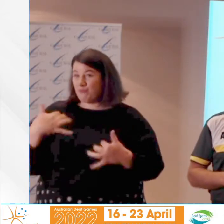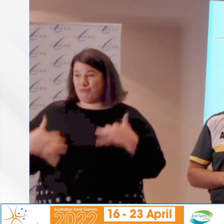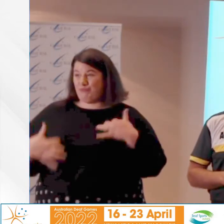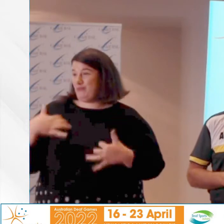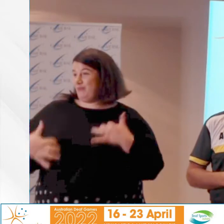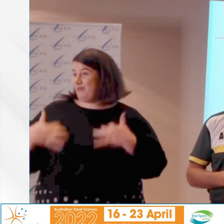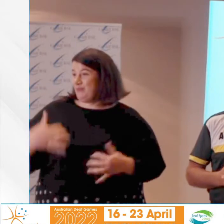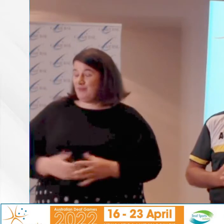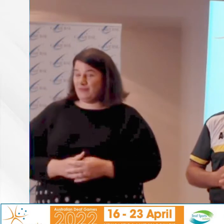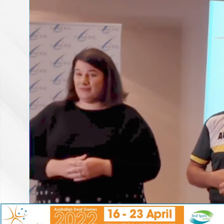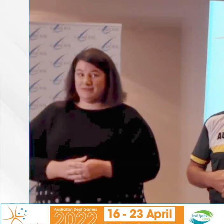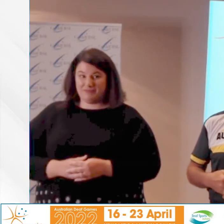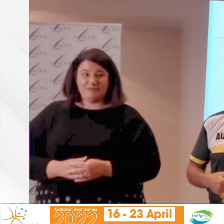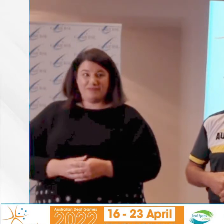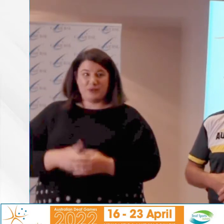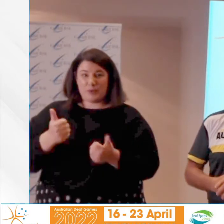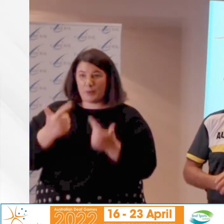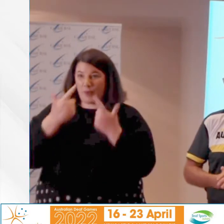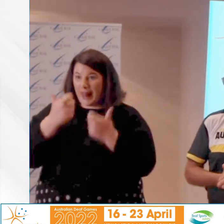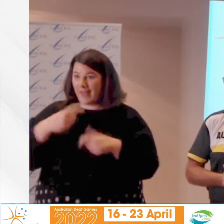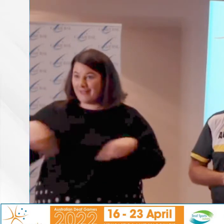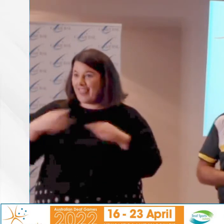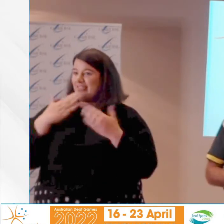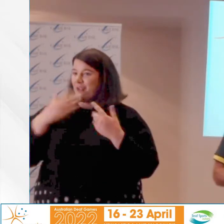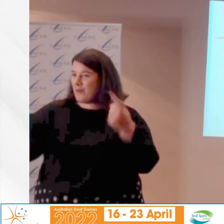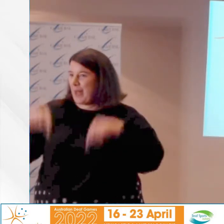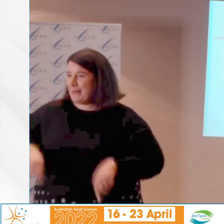all the best you all thanks for coming